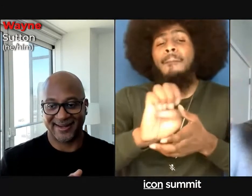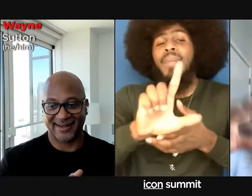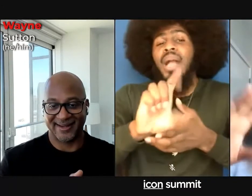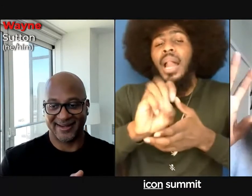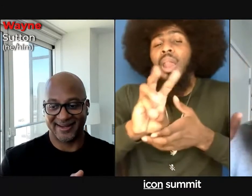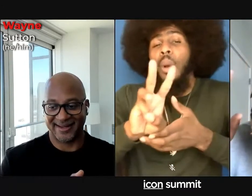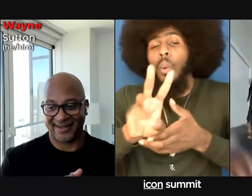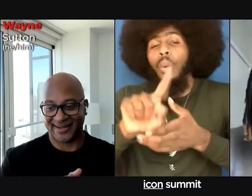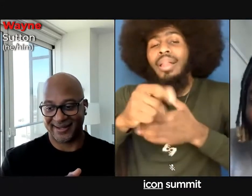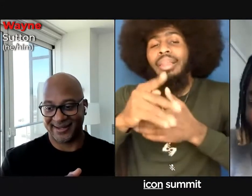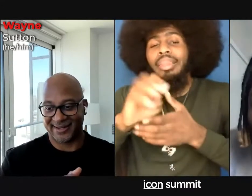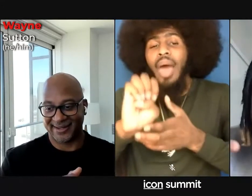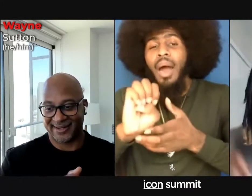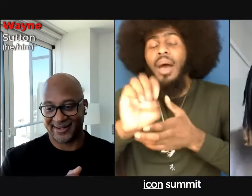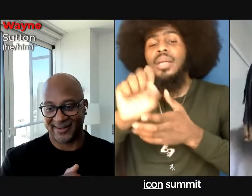I think it's a game or whatever, but you'll eventually see us in there.